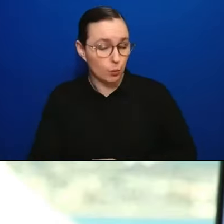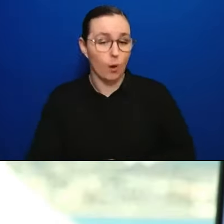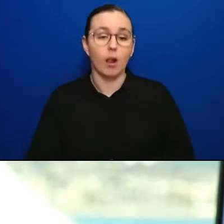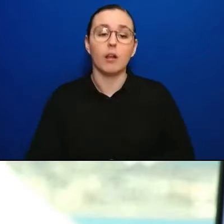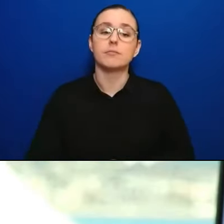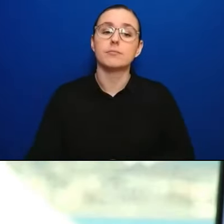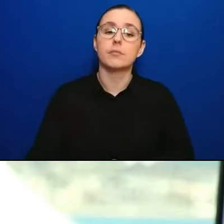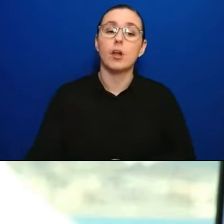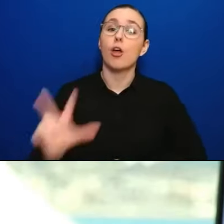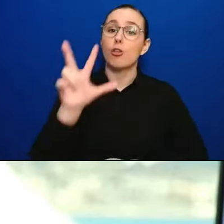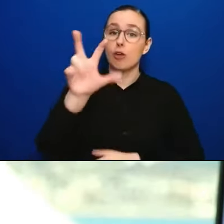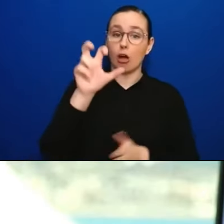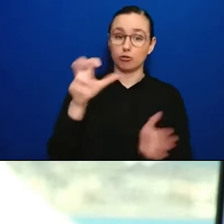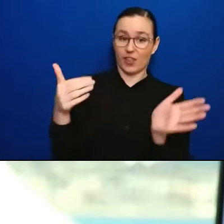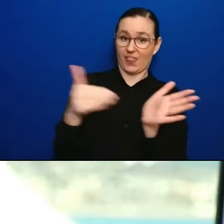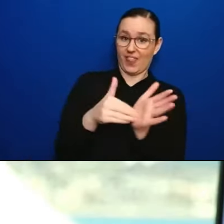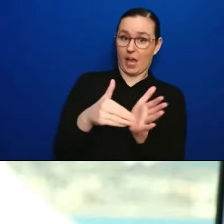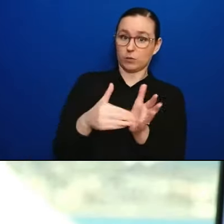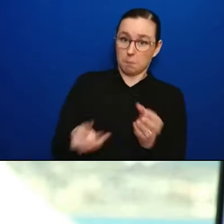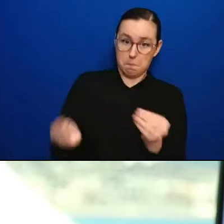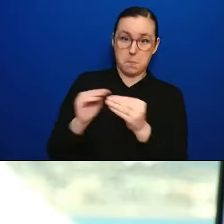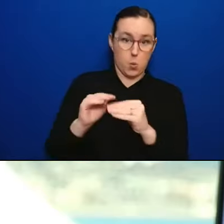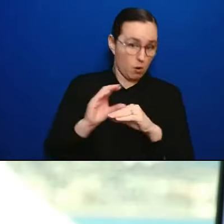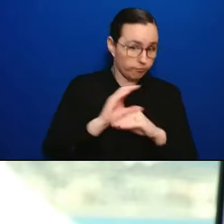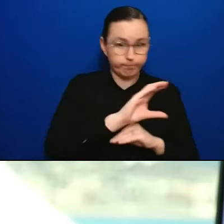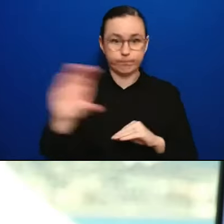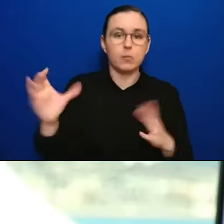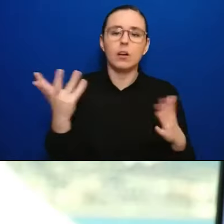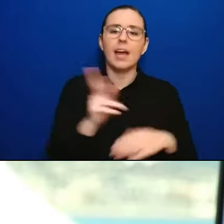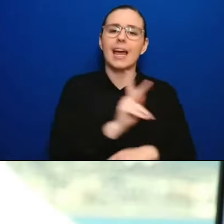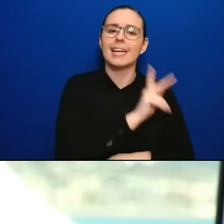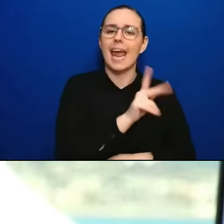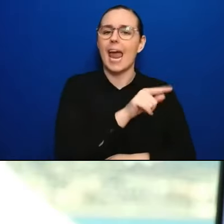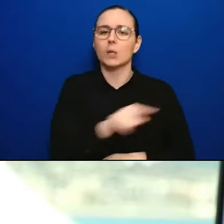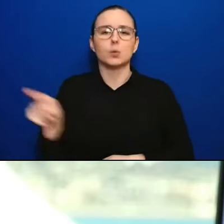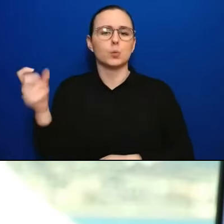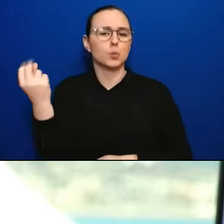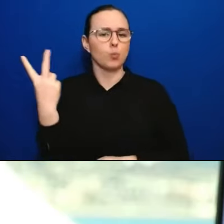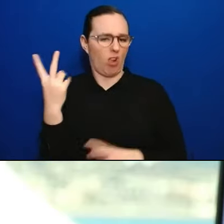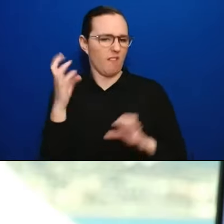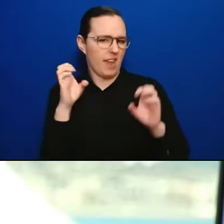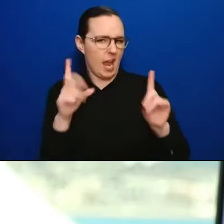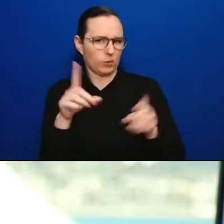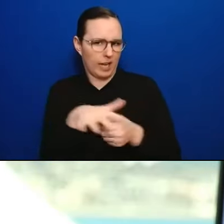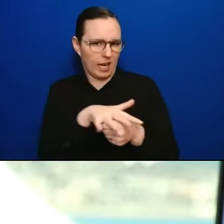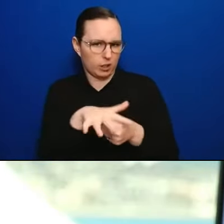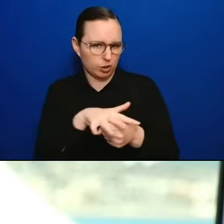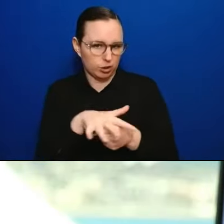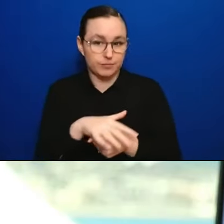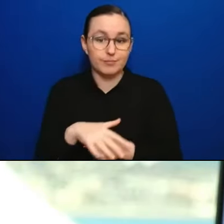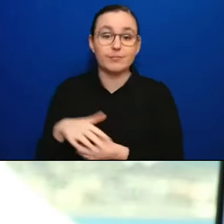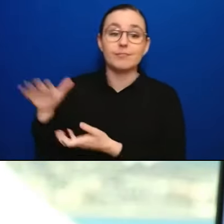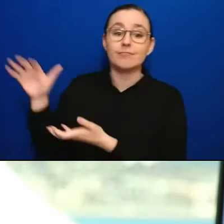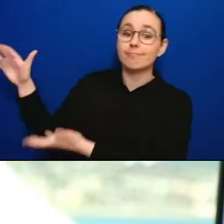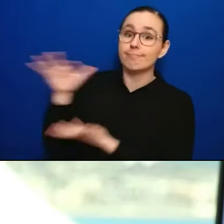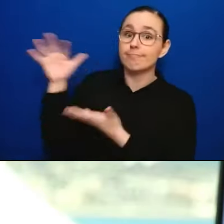300,000 more tests to support K to 12 education. As more tests arrive we'll